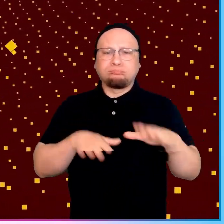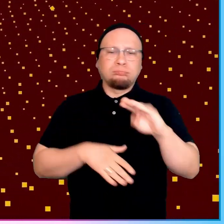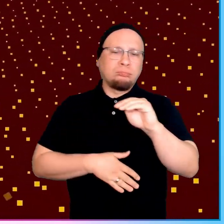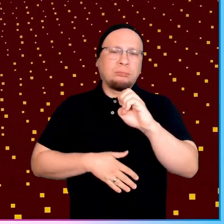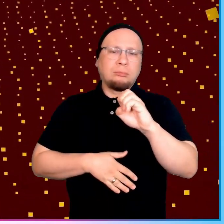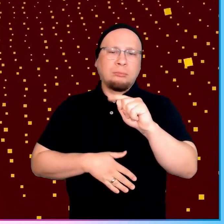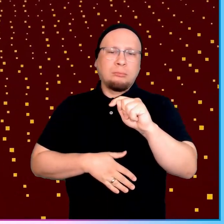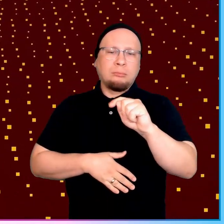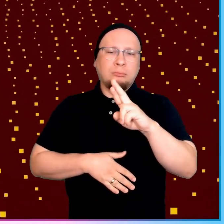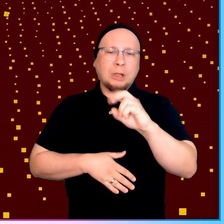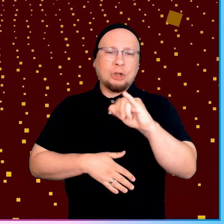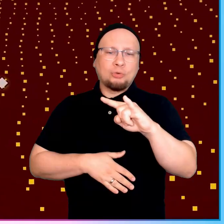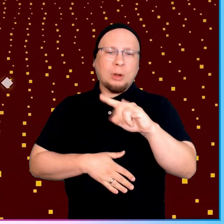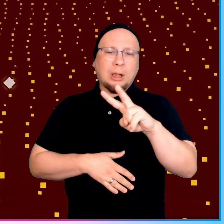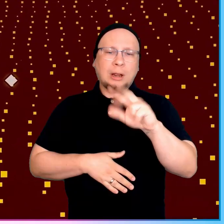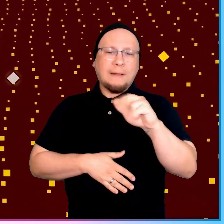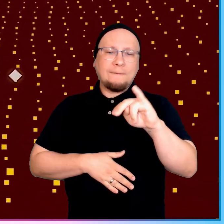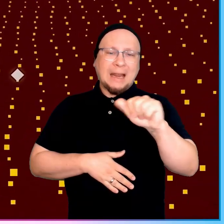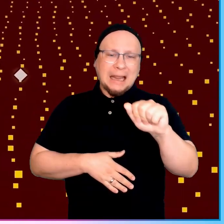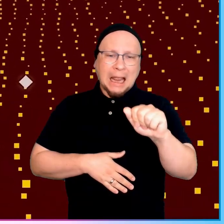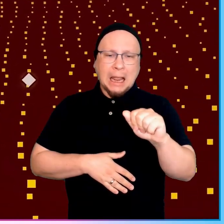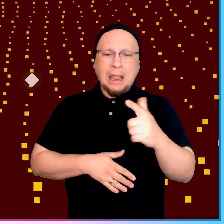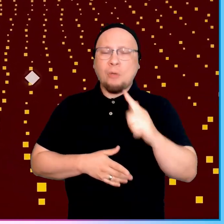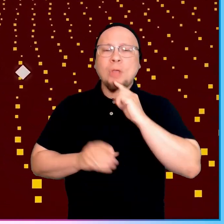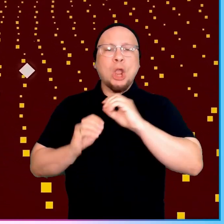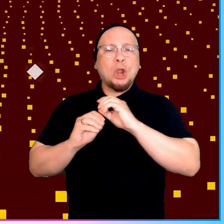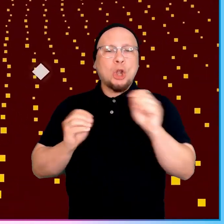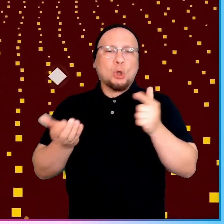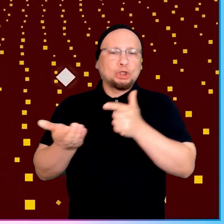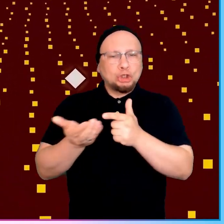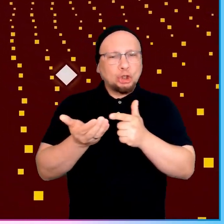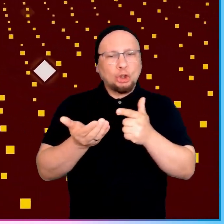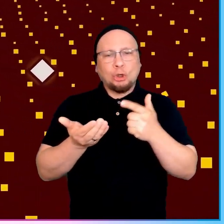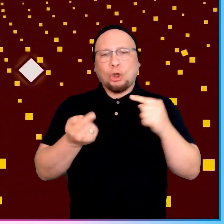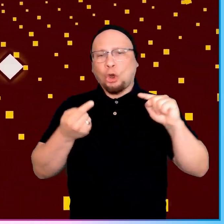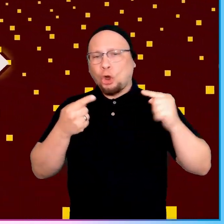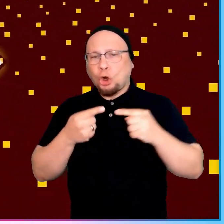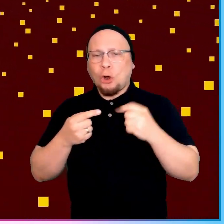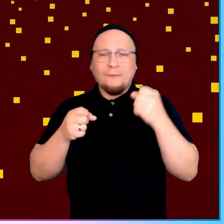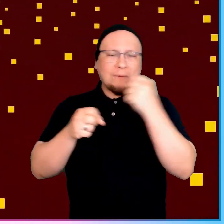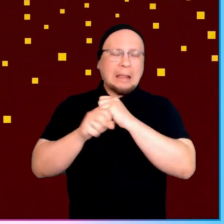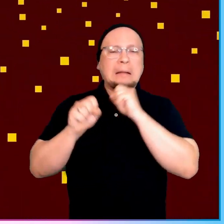in first person, and is particularly notable for being designed to be able to be played